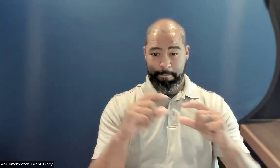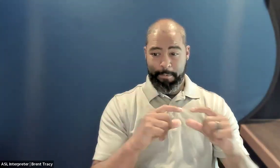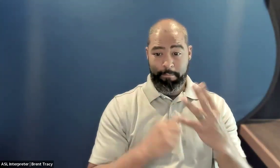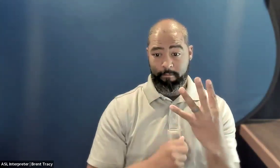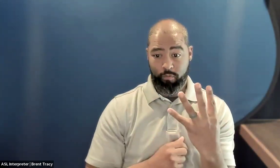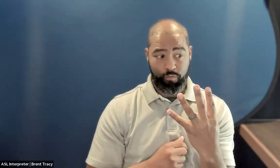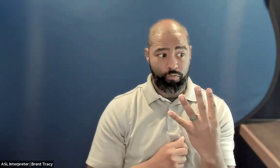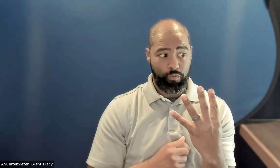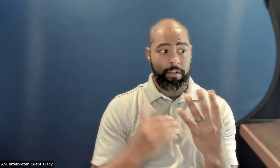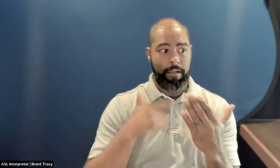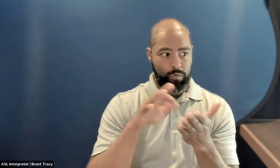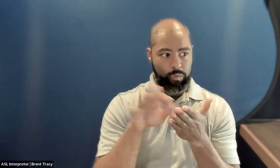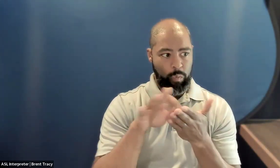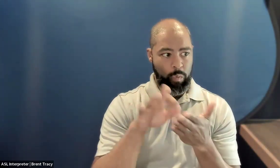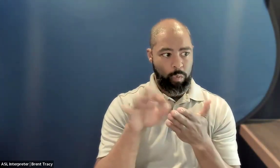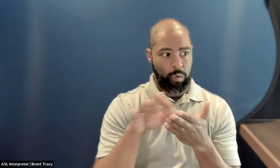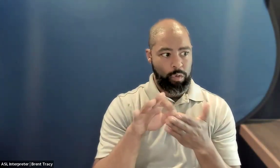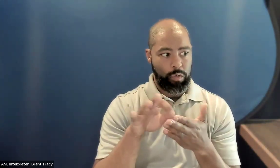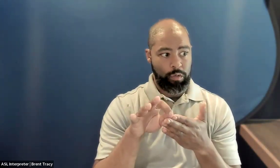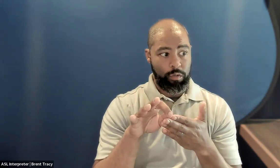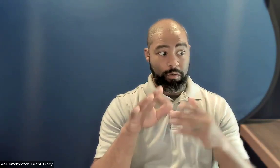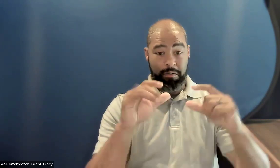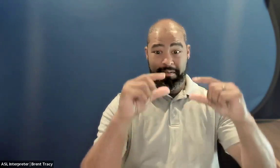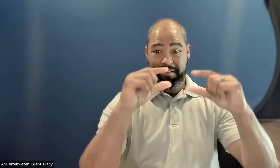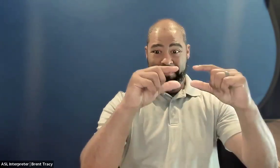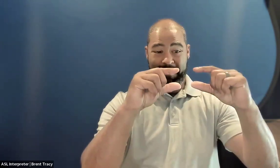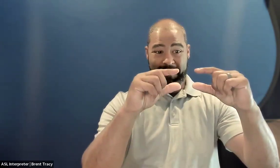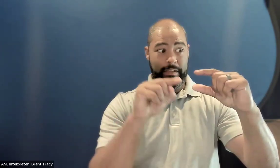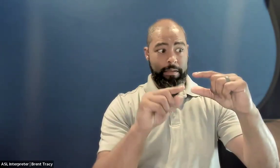on why the tool flagged this particular project as being, for